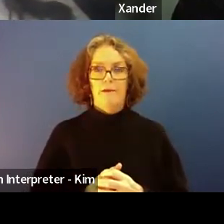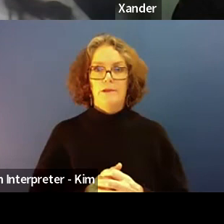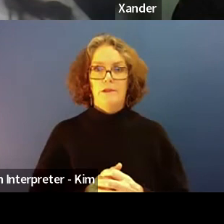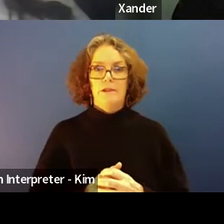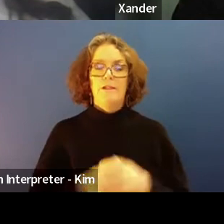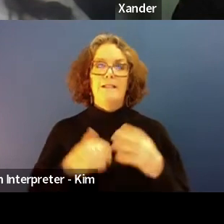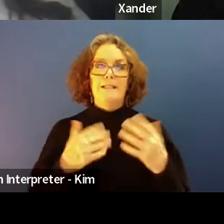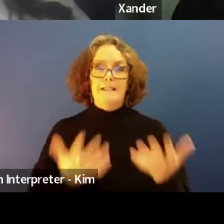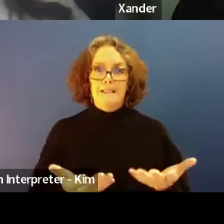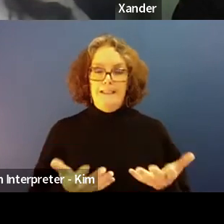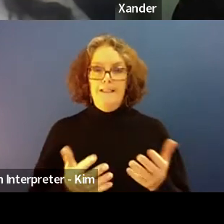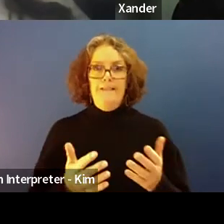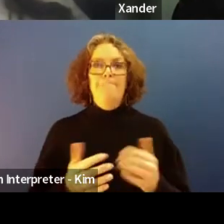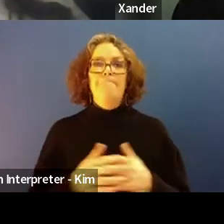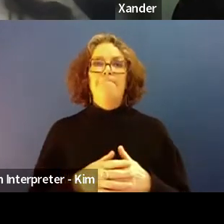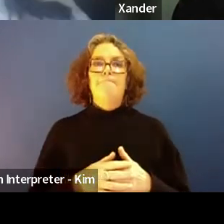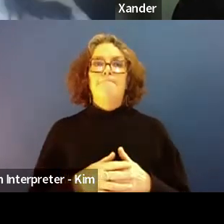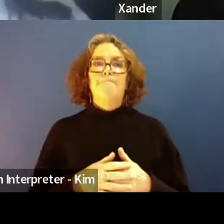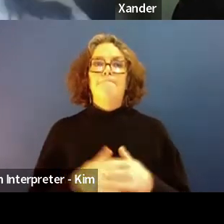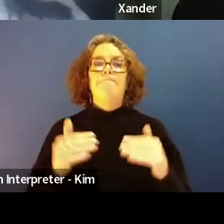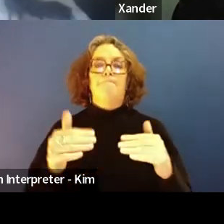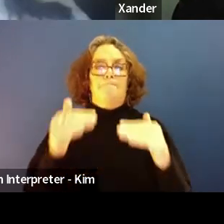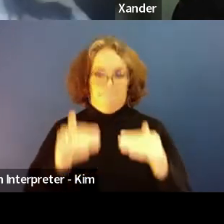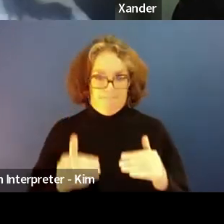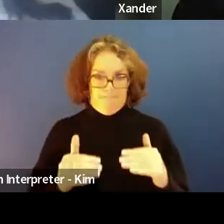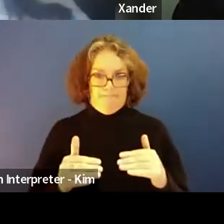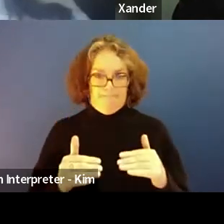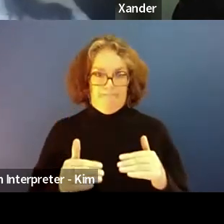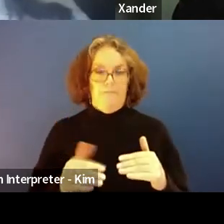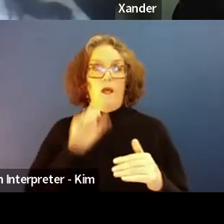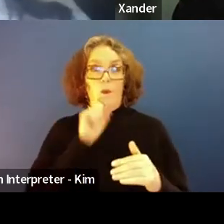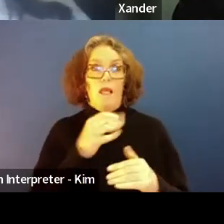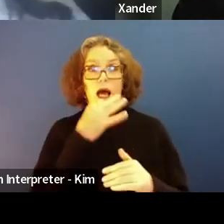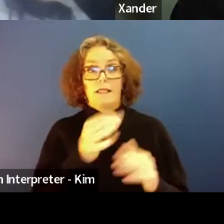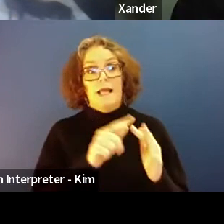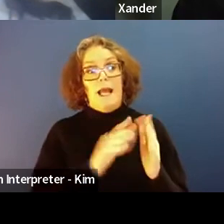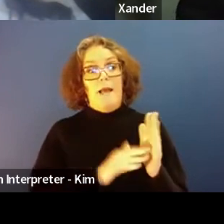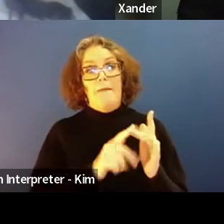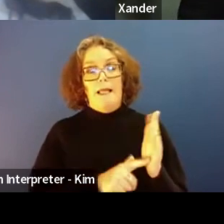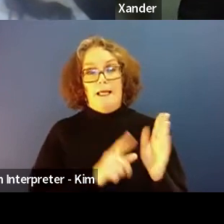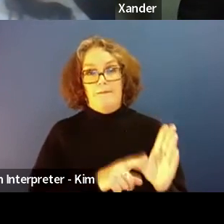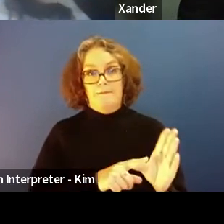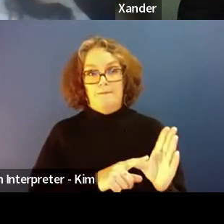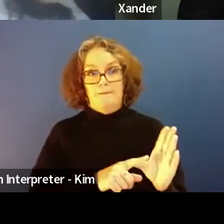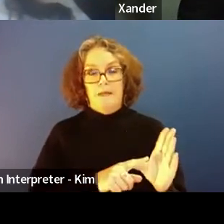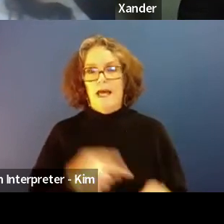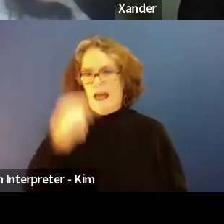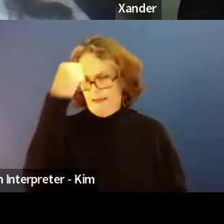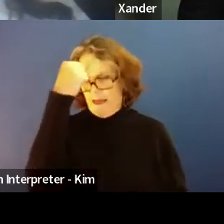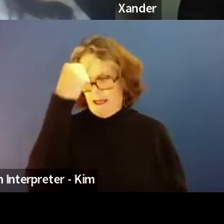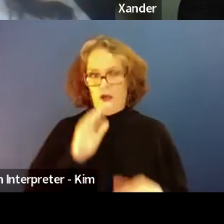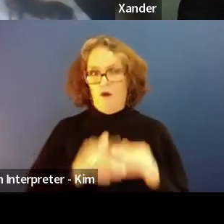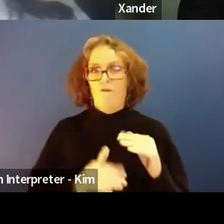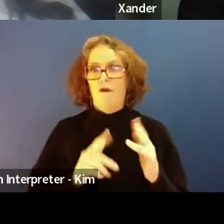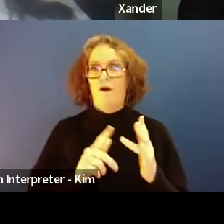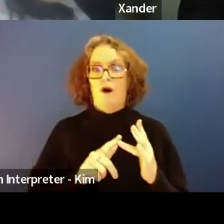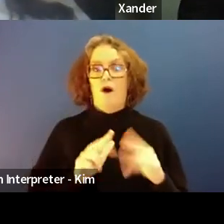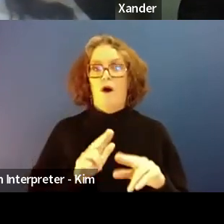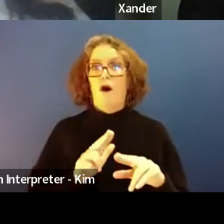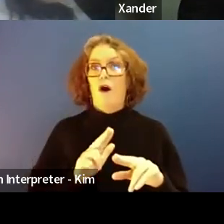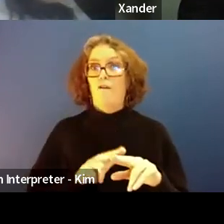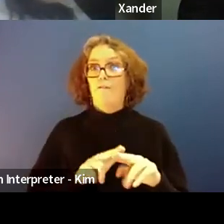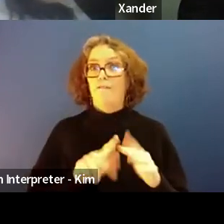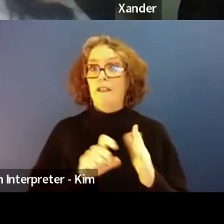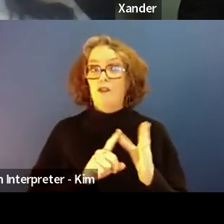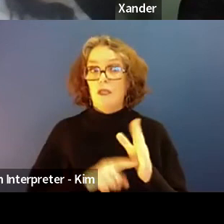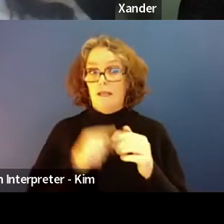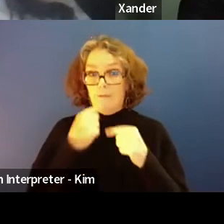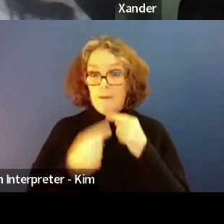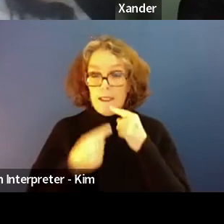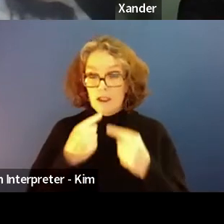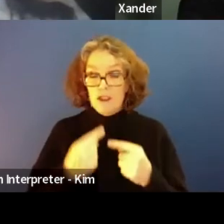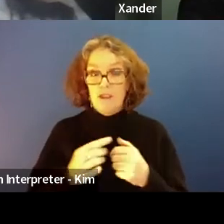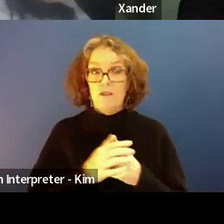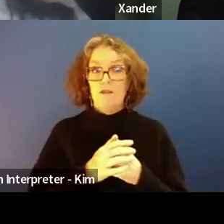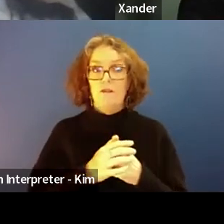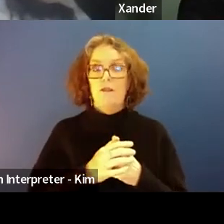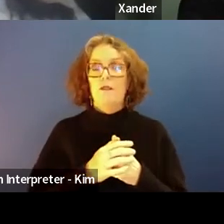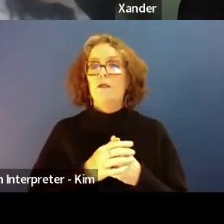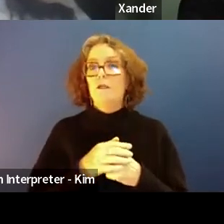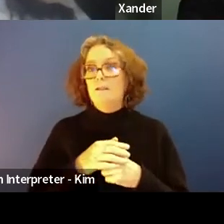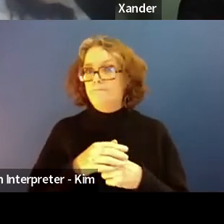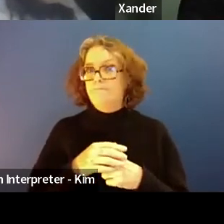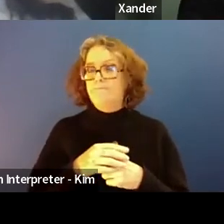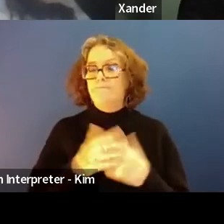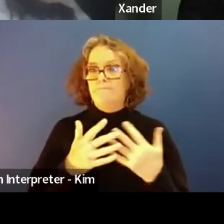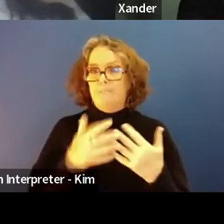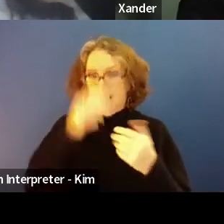if you look back and I'll go Emily first, we're thinking about the official information, and we've kind of touched on this as well, getting to know your system that you're going to be in.